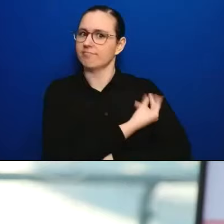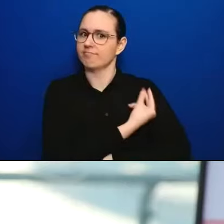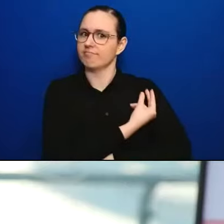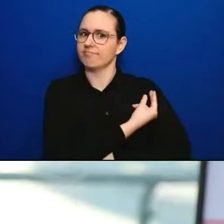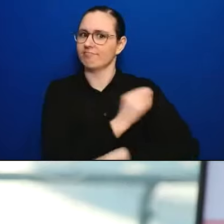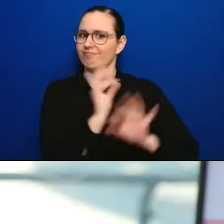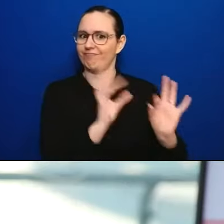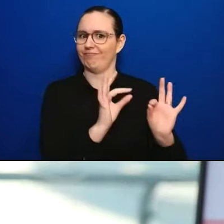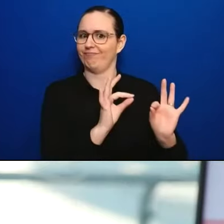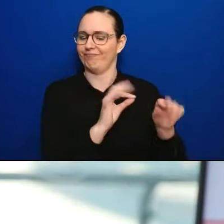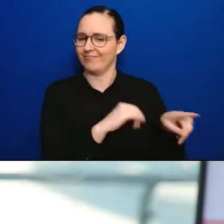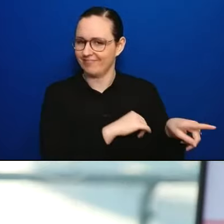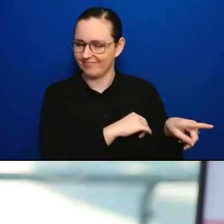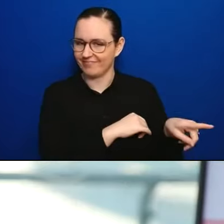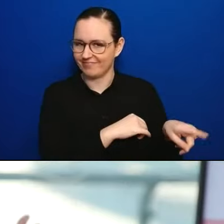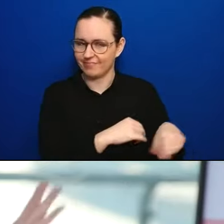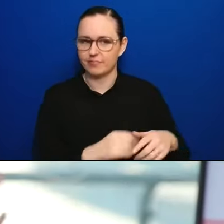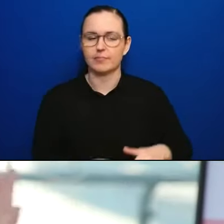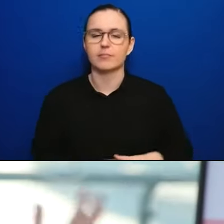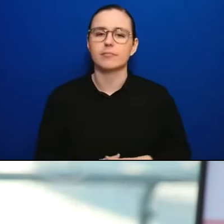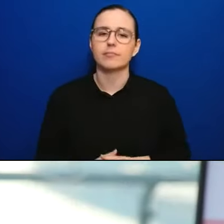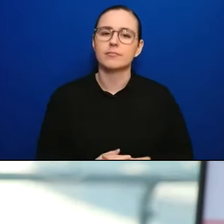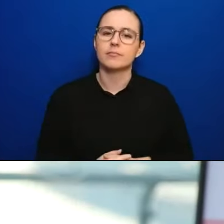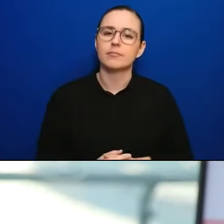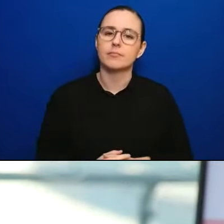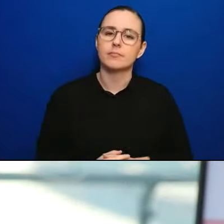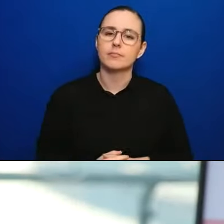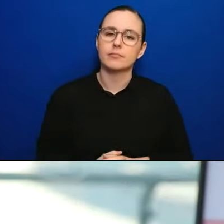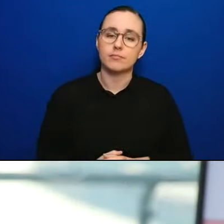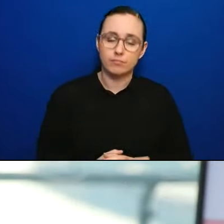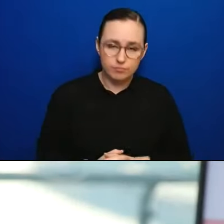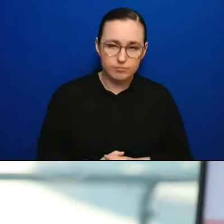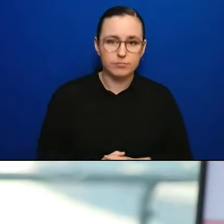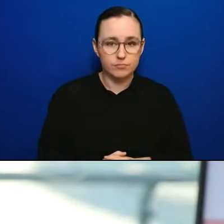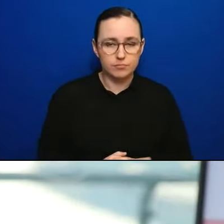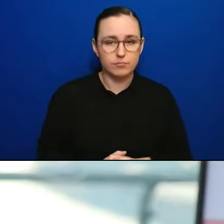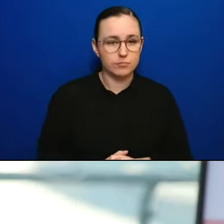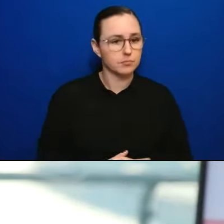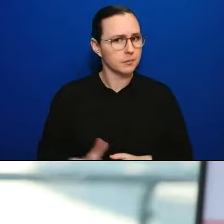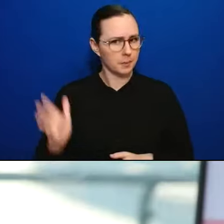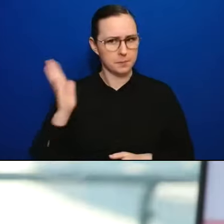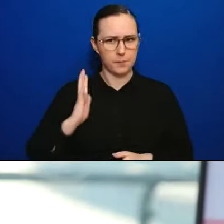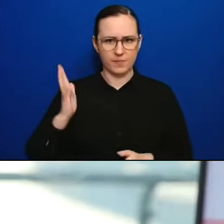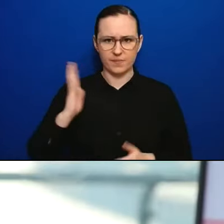In previous surges, we needed to take plain ket measures, --